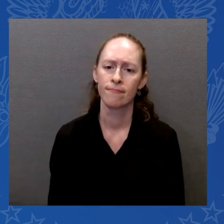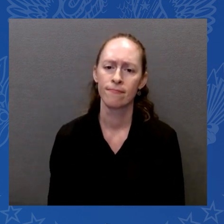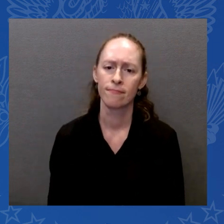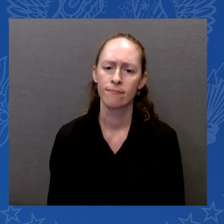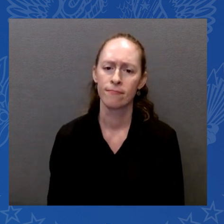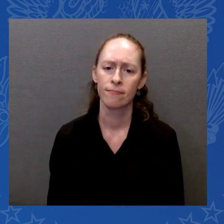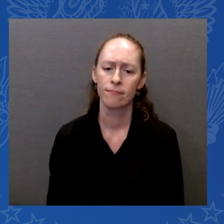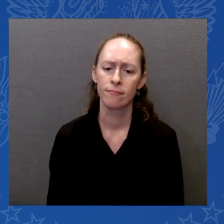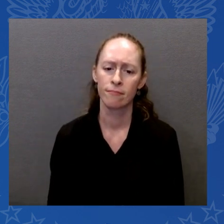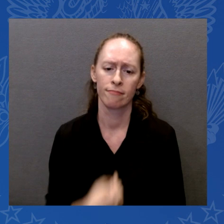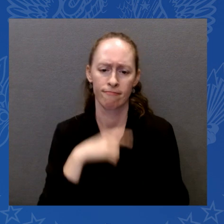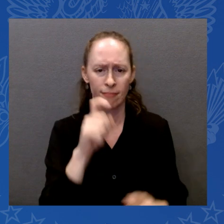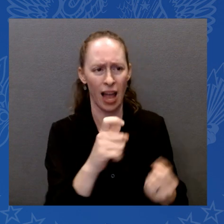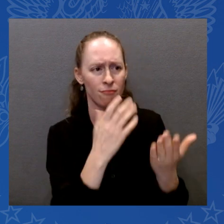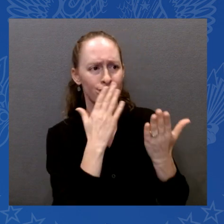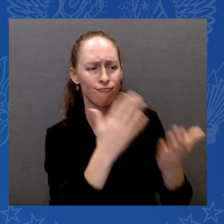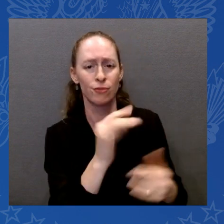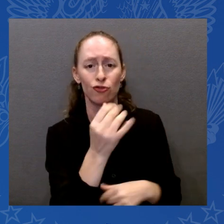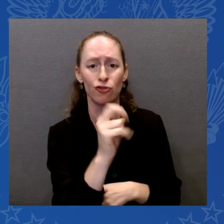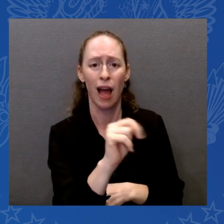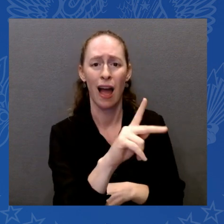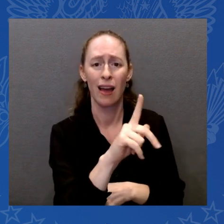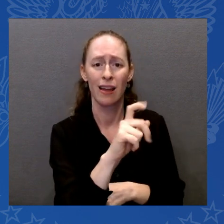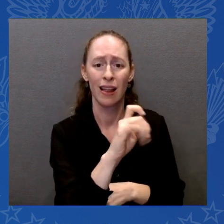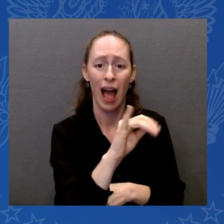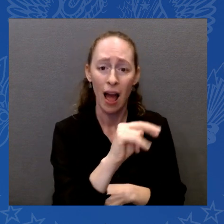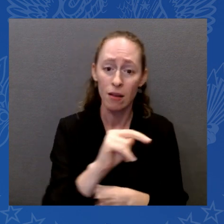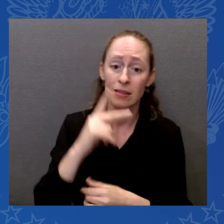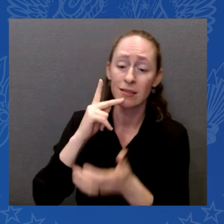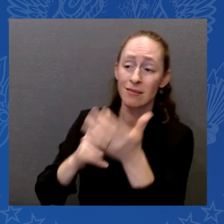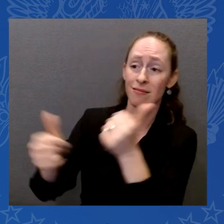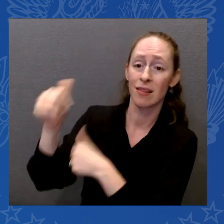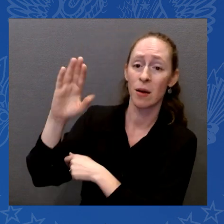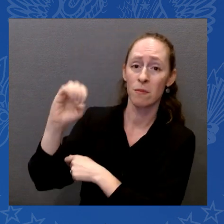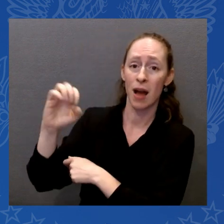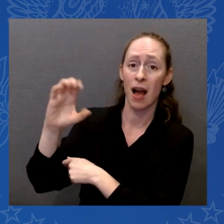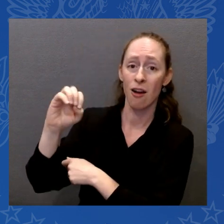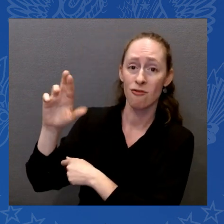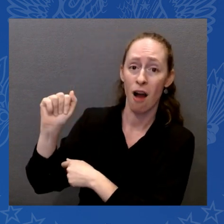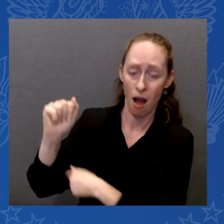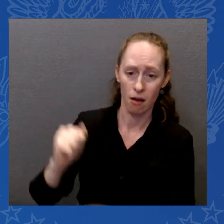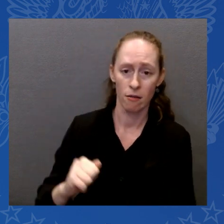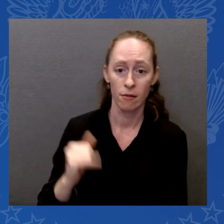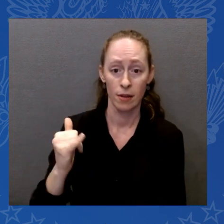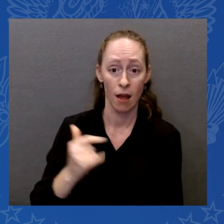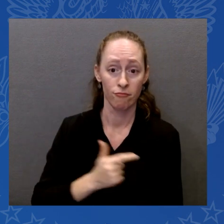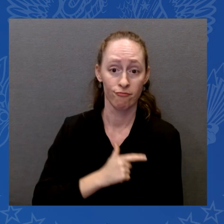and pass it back to you, Jen, to moderate the discussion. Thank you, Vice President Harris, for your leadership, of course,